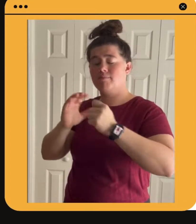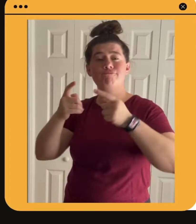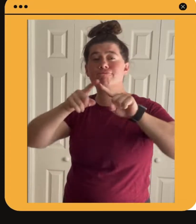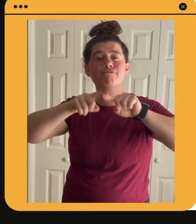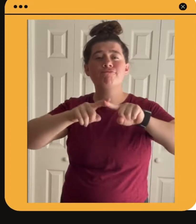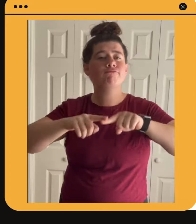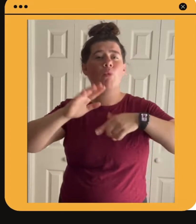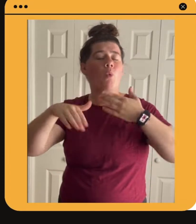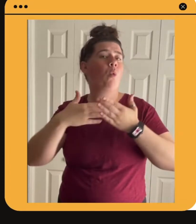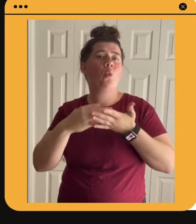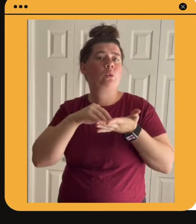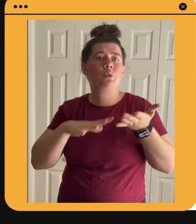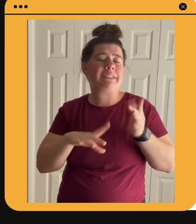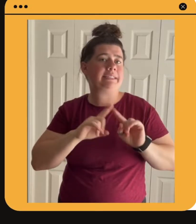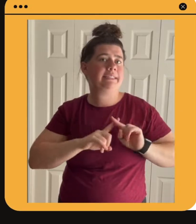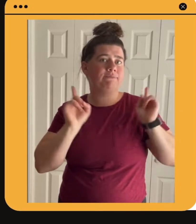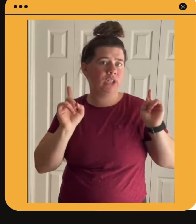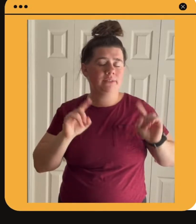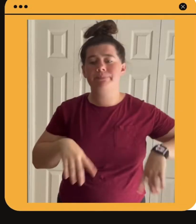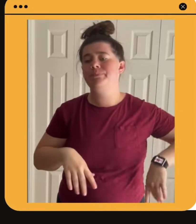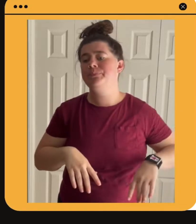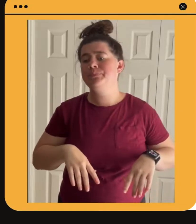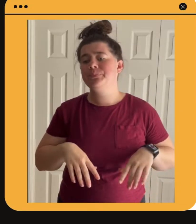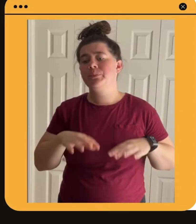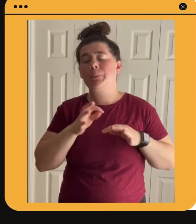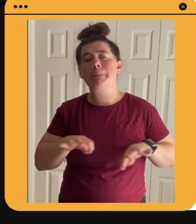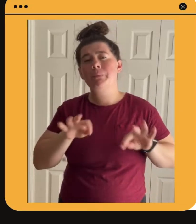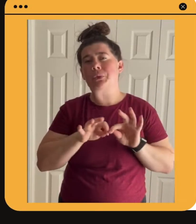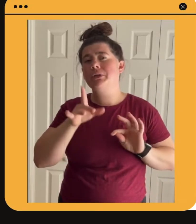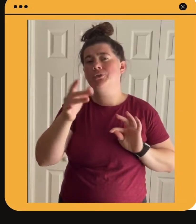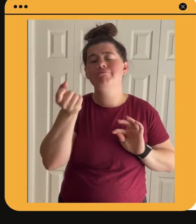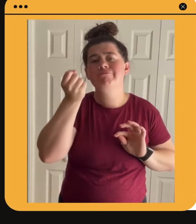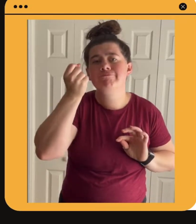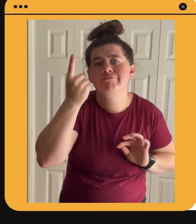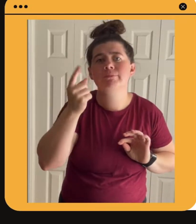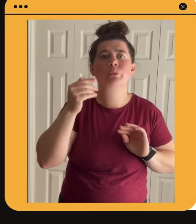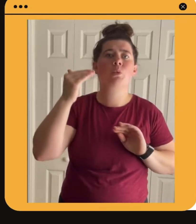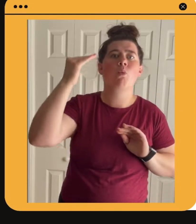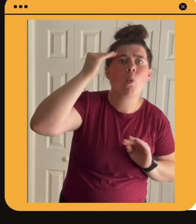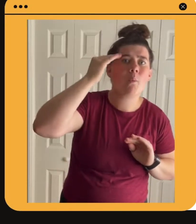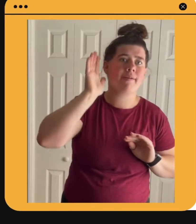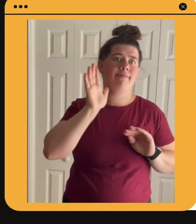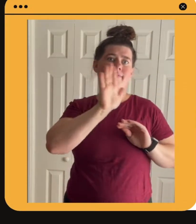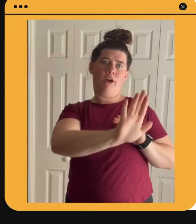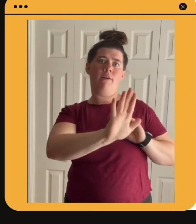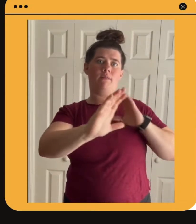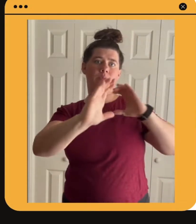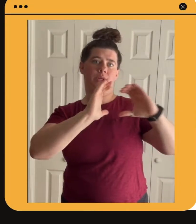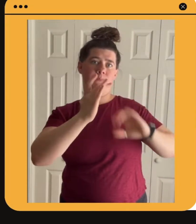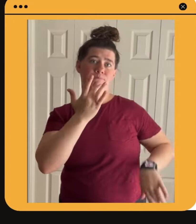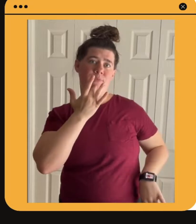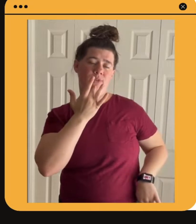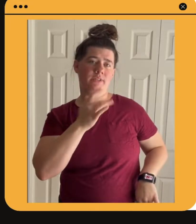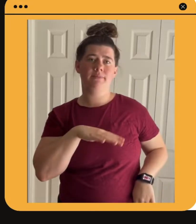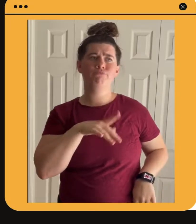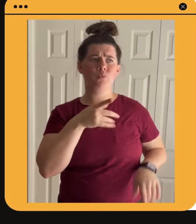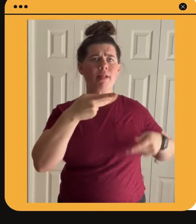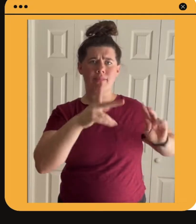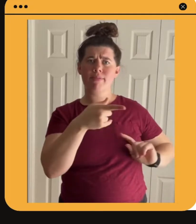some you simultaneous Communications. All students are different. It's important, you understand and know their communication.